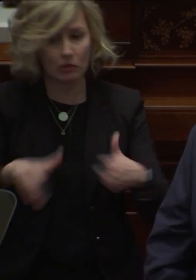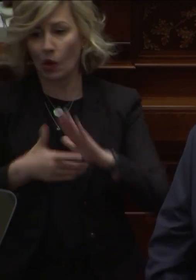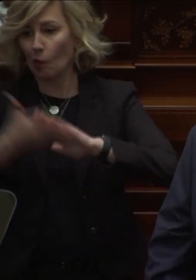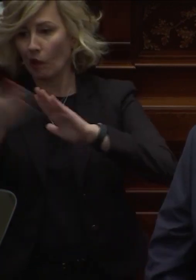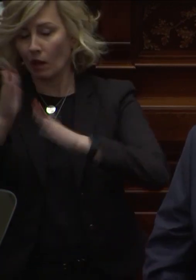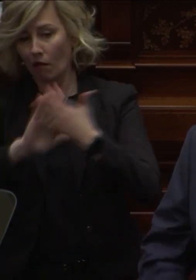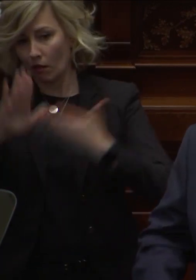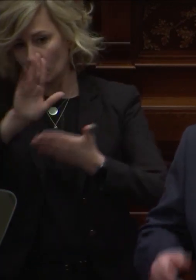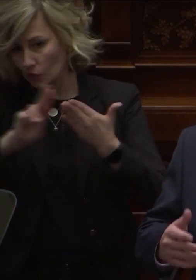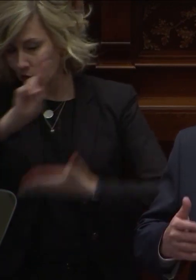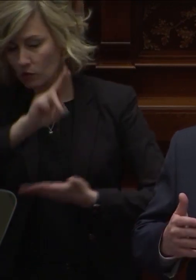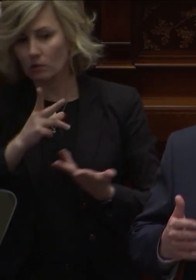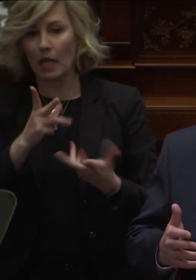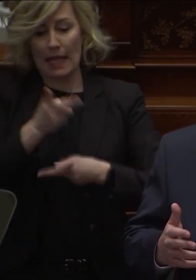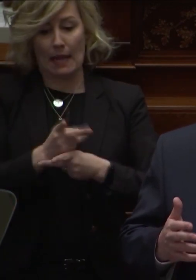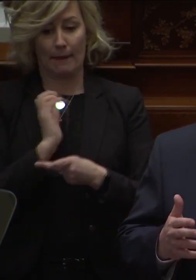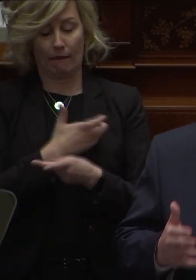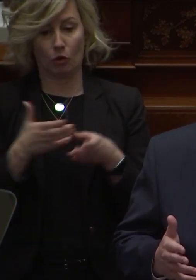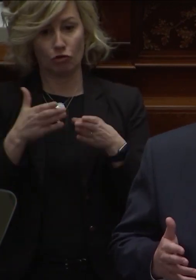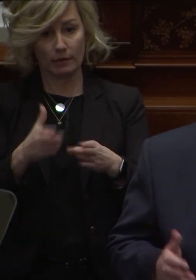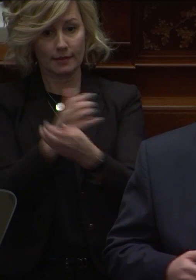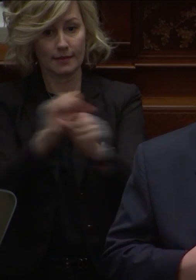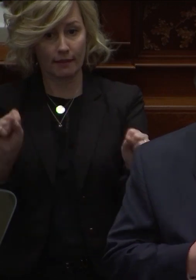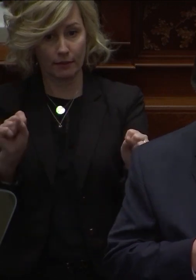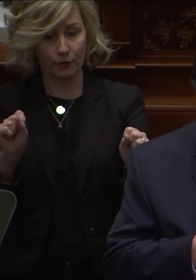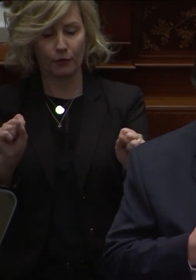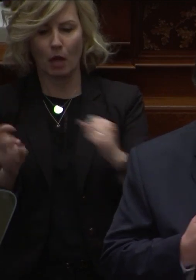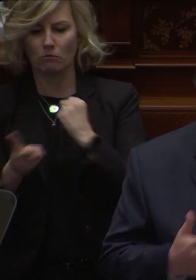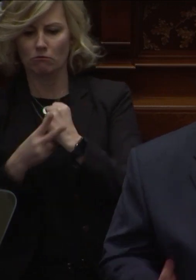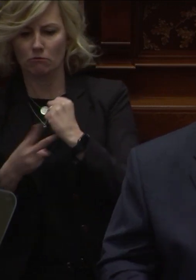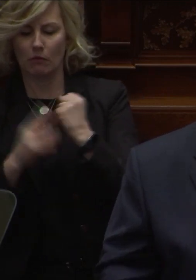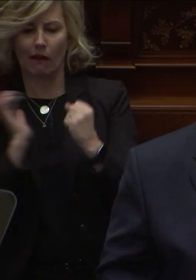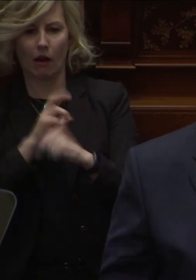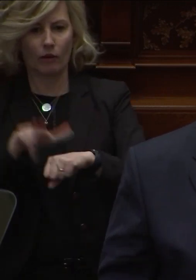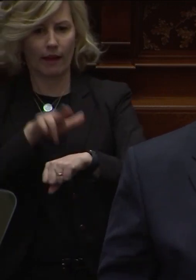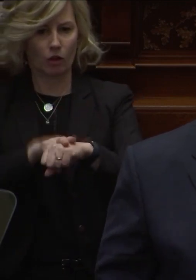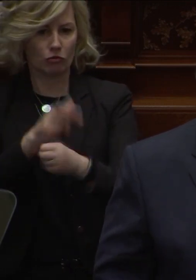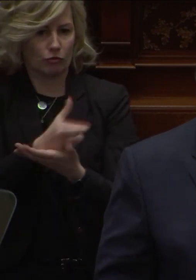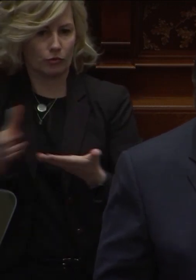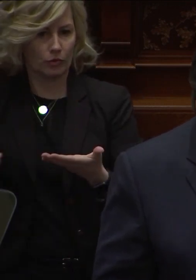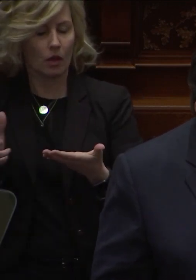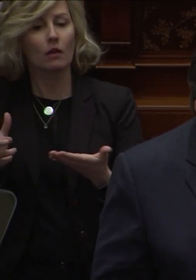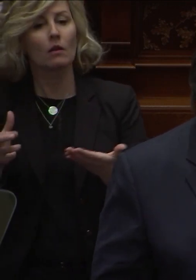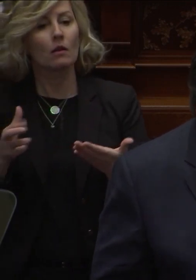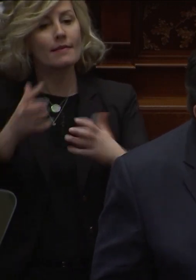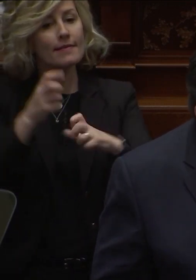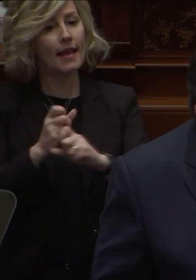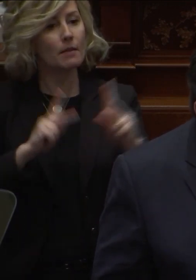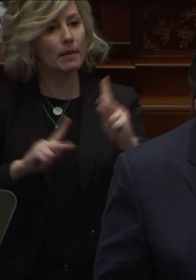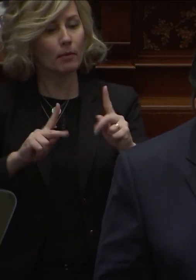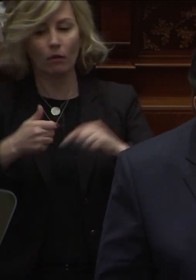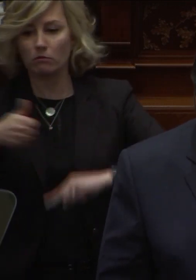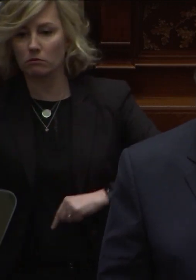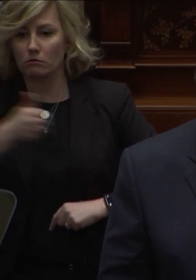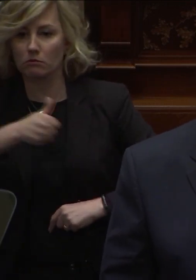EDUCATING OUR CHILDREN, RUNNING OUR COLLEGES AND UNIVERSITIES, KEEPING OUR STREETS SAFE, PRESERVING OUR NATURAL